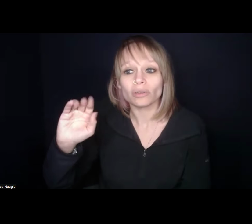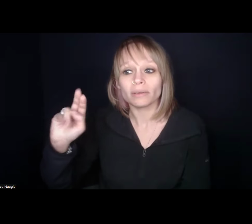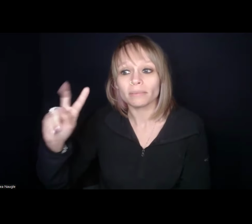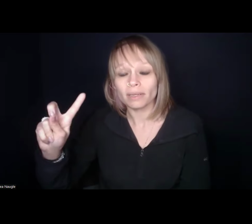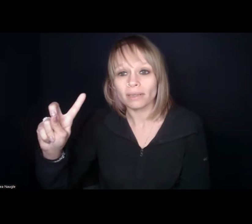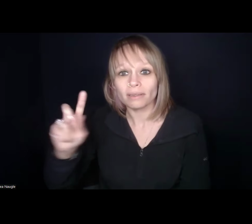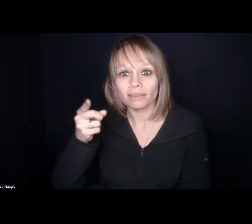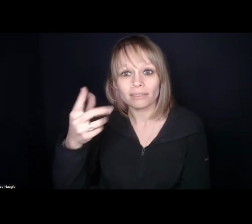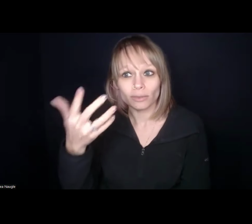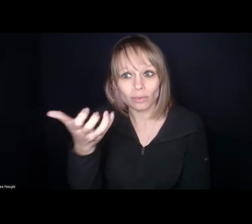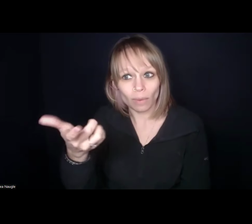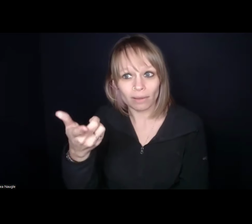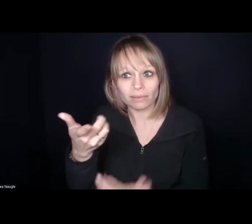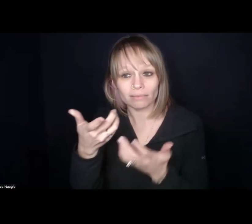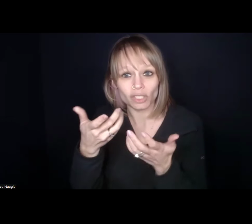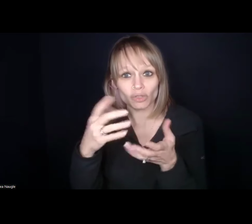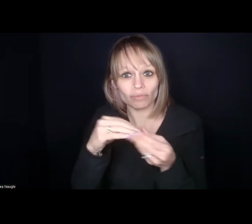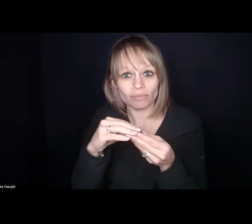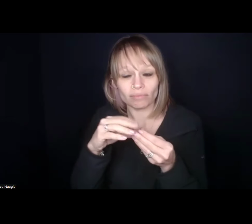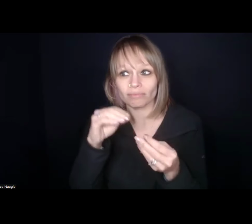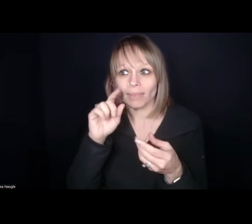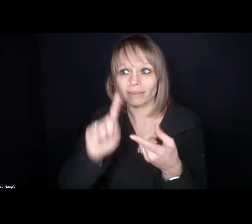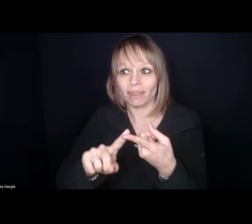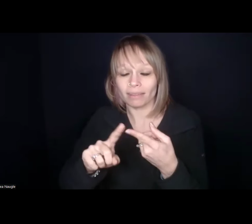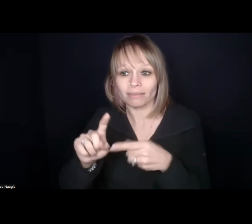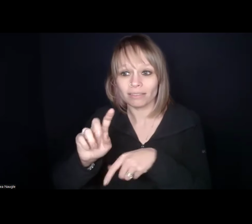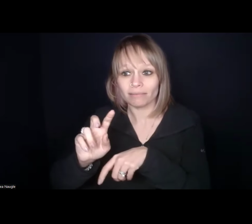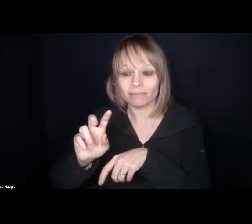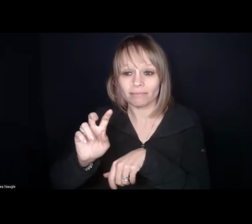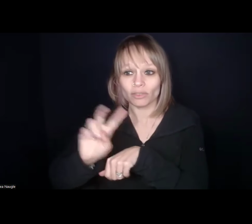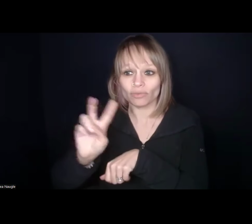top of the hour with Let me uh let's see. Can everybody hear